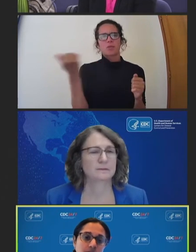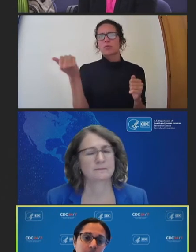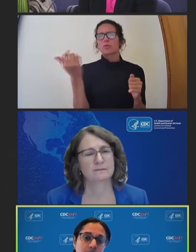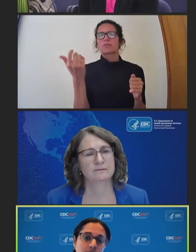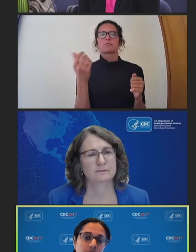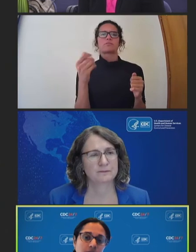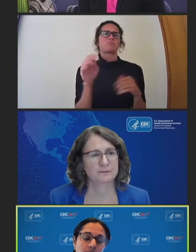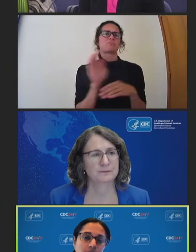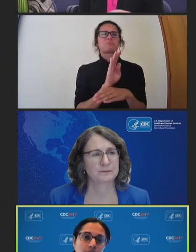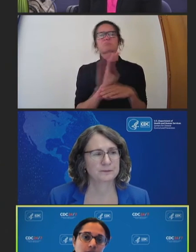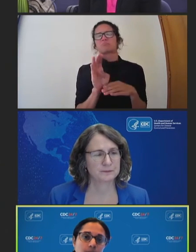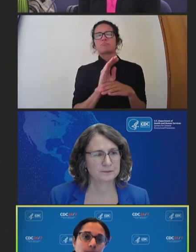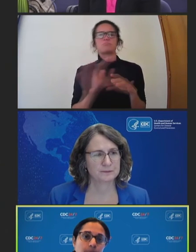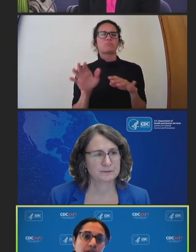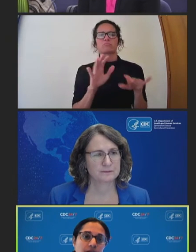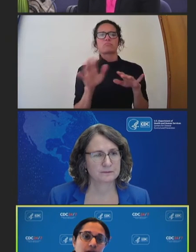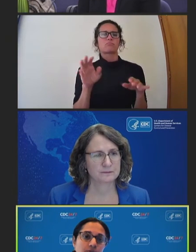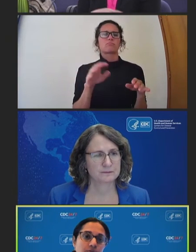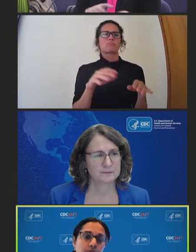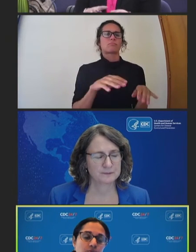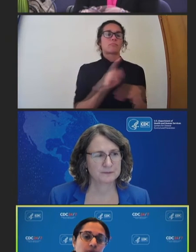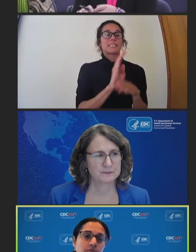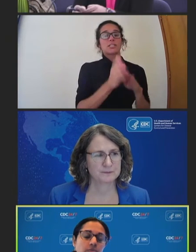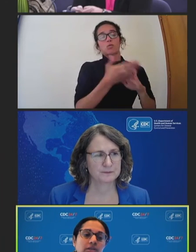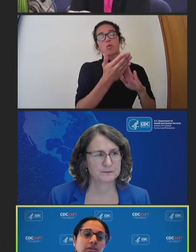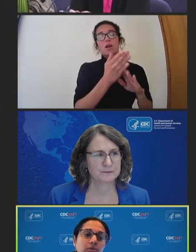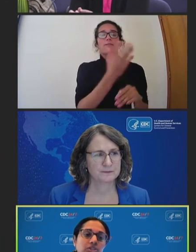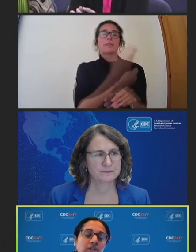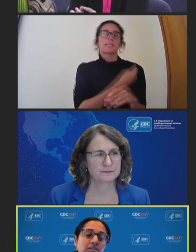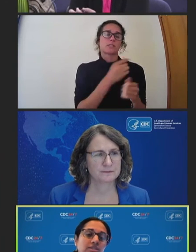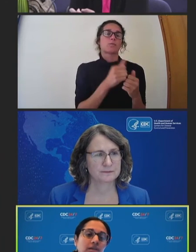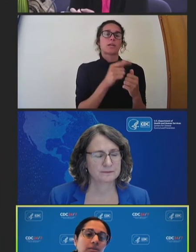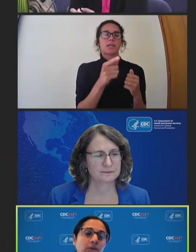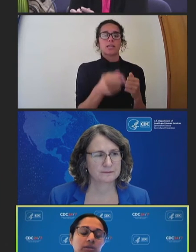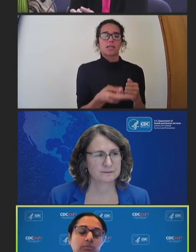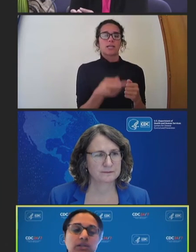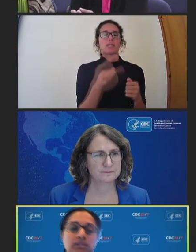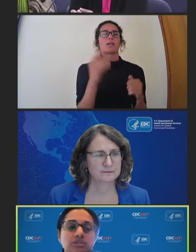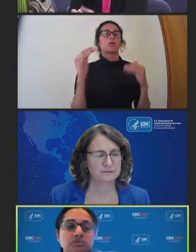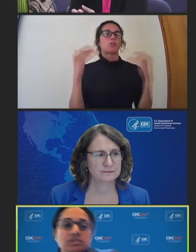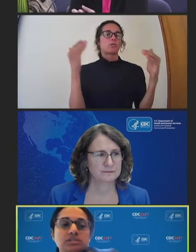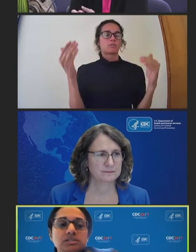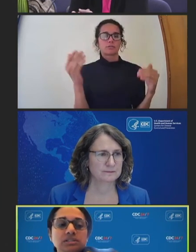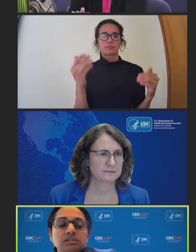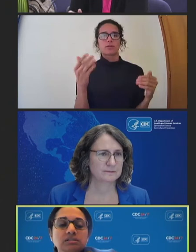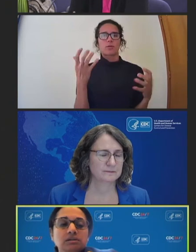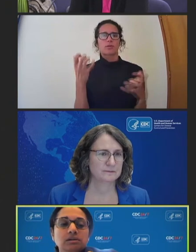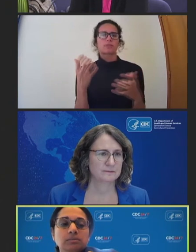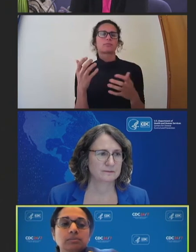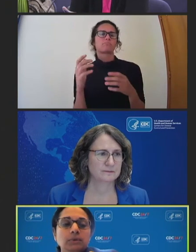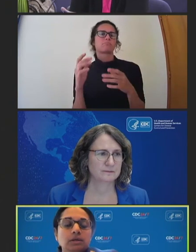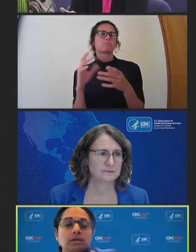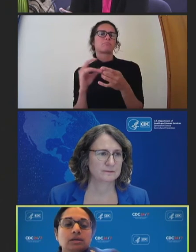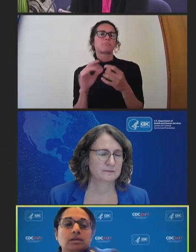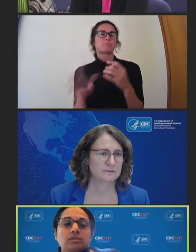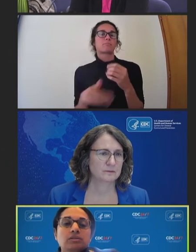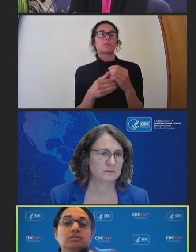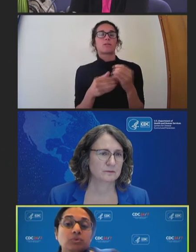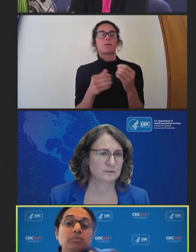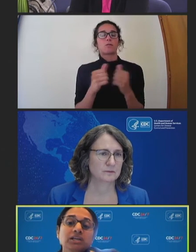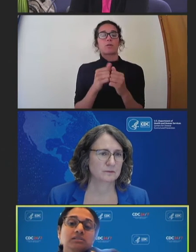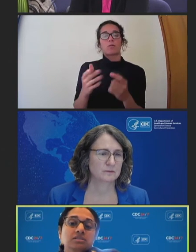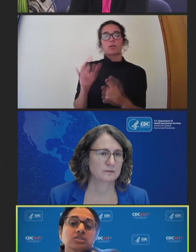adults. But I also just wanted to weigh in on what Jenny said. My concern is indeed remains